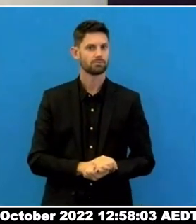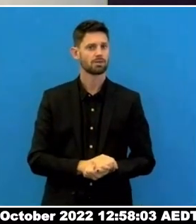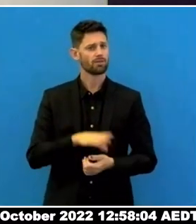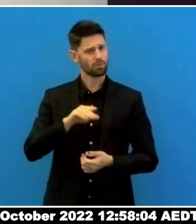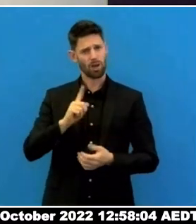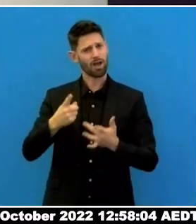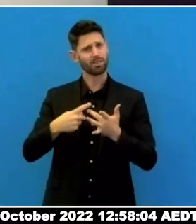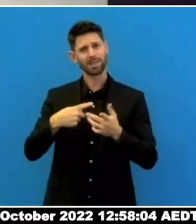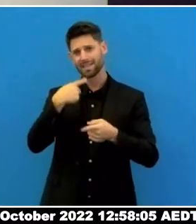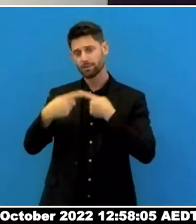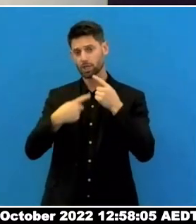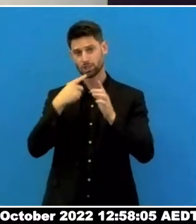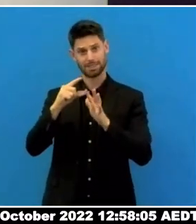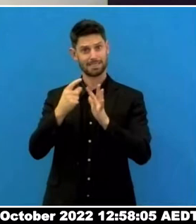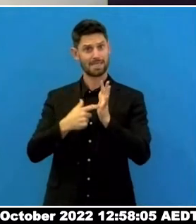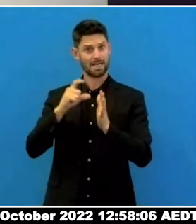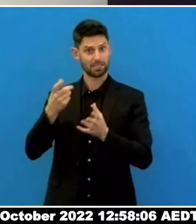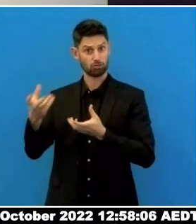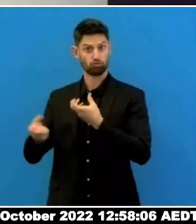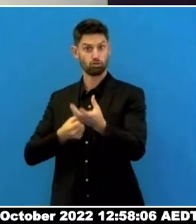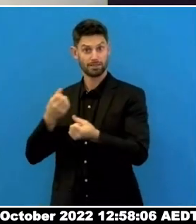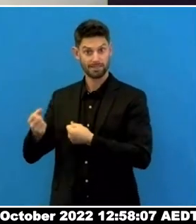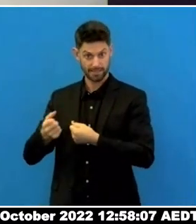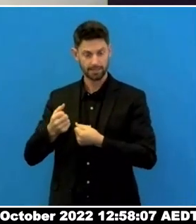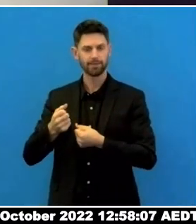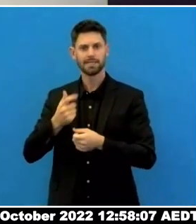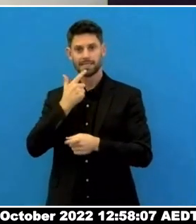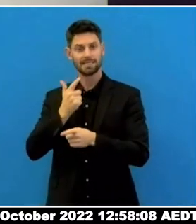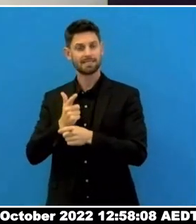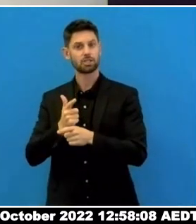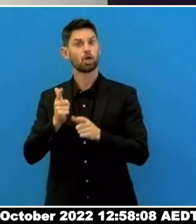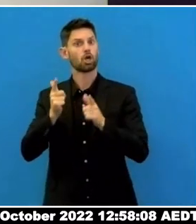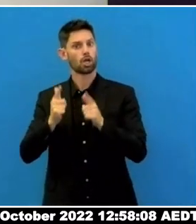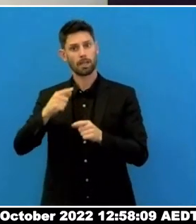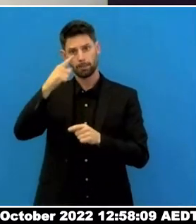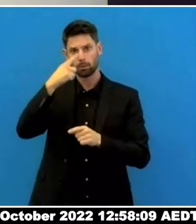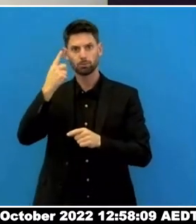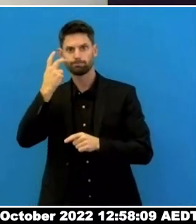there is a suggestion that many asylum seekers do,